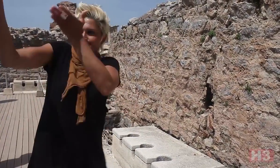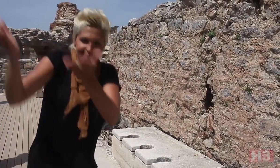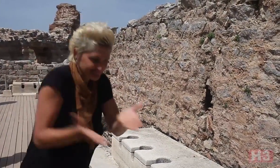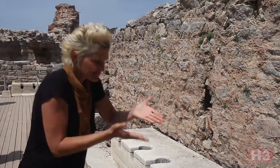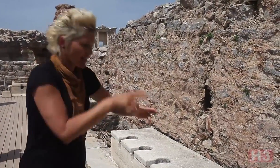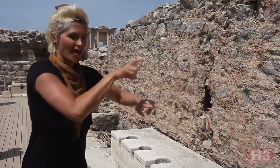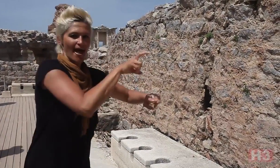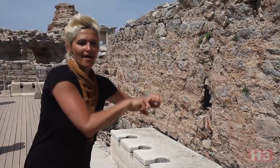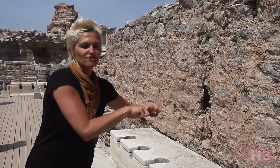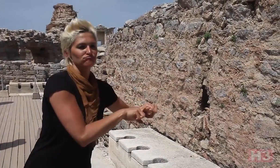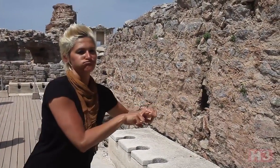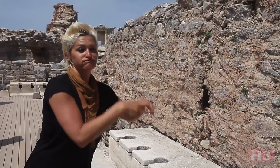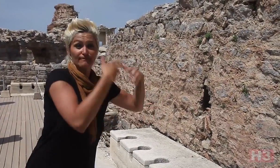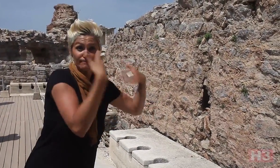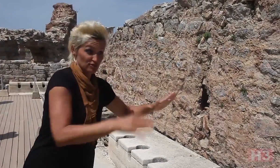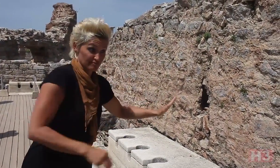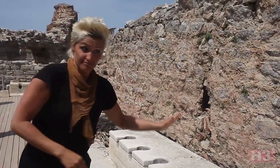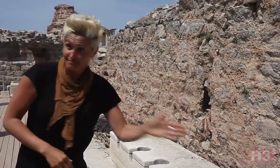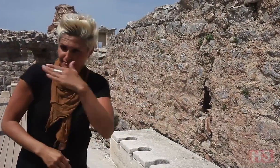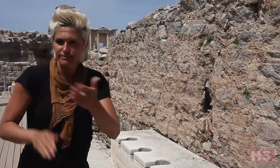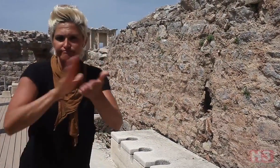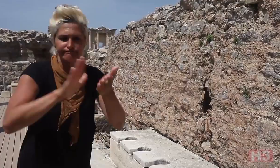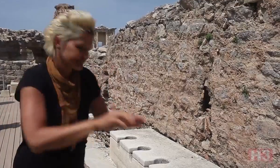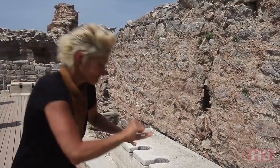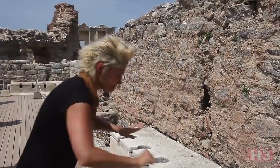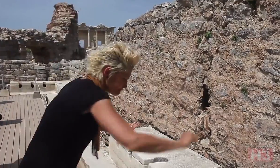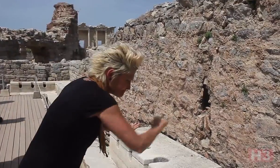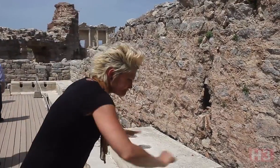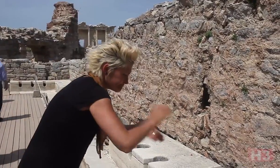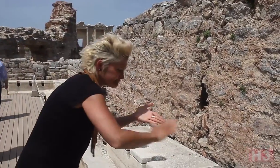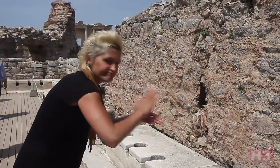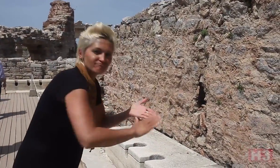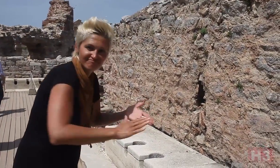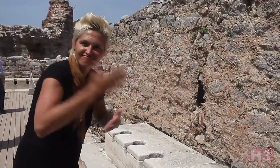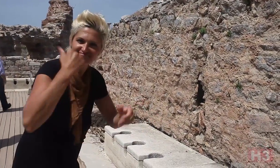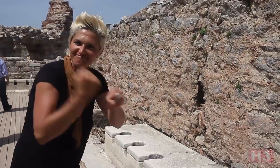Then it would be ready for use. When finished, a slave will clean the toilet.